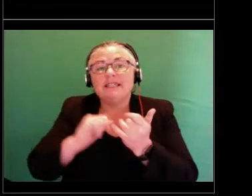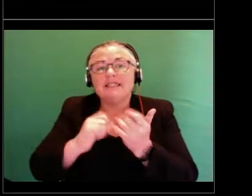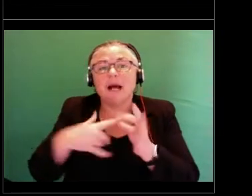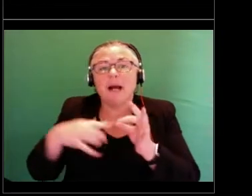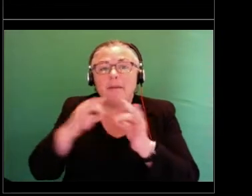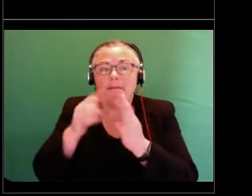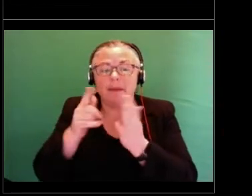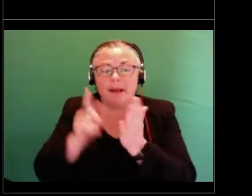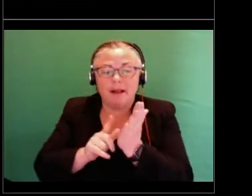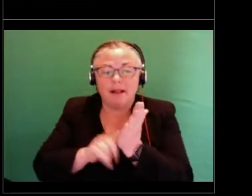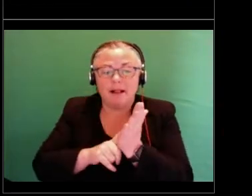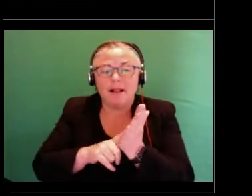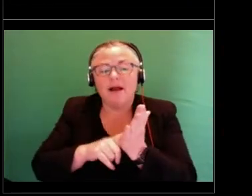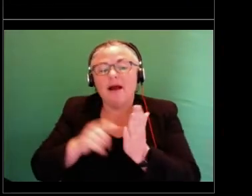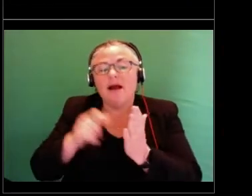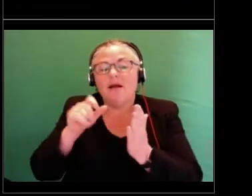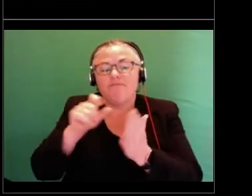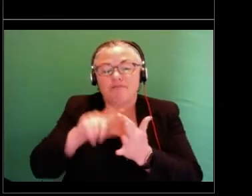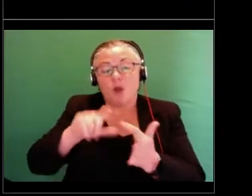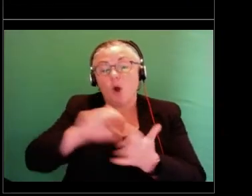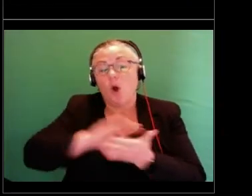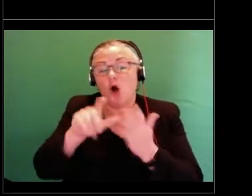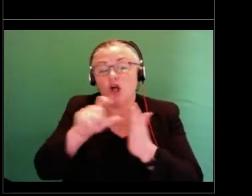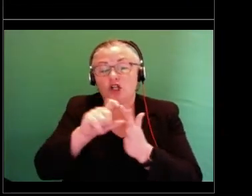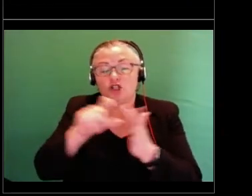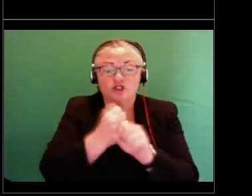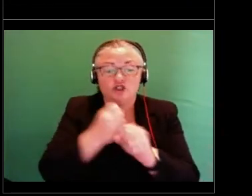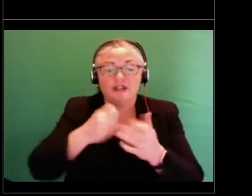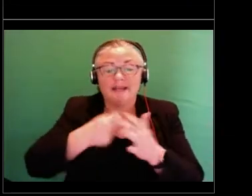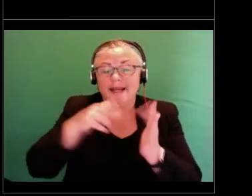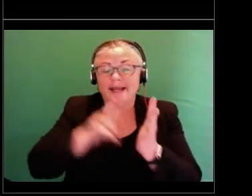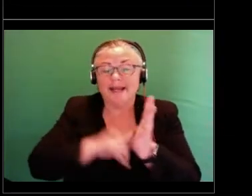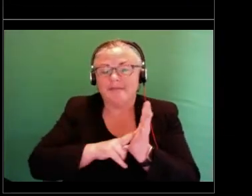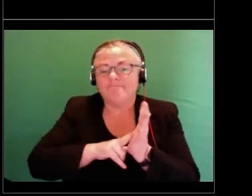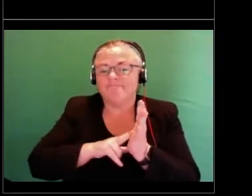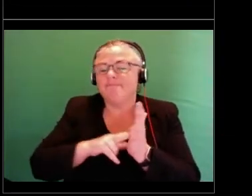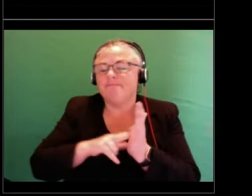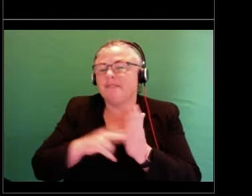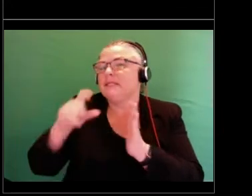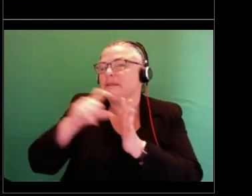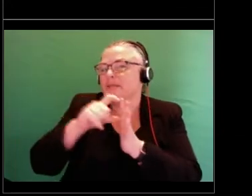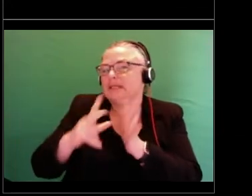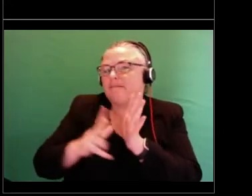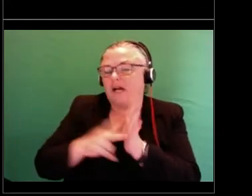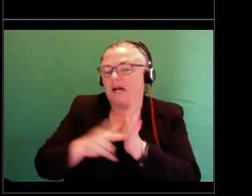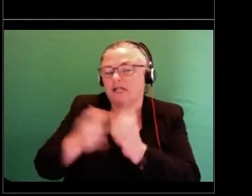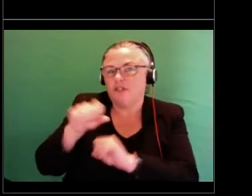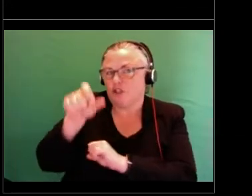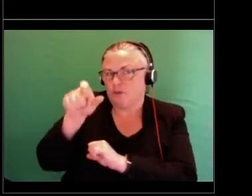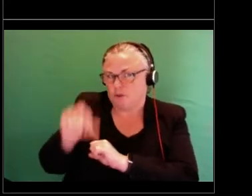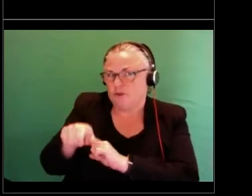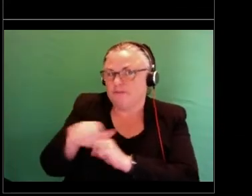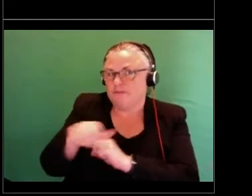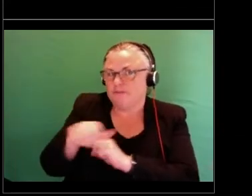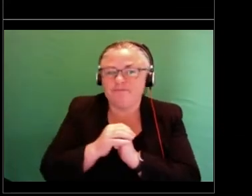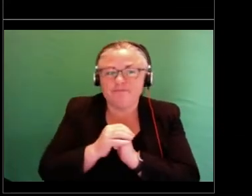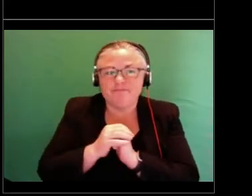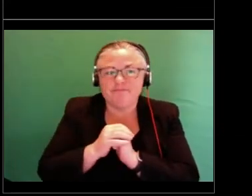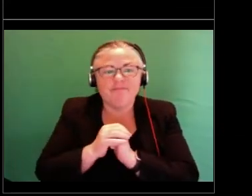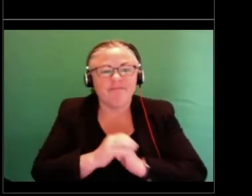I will run through a few housekeeping slides and then pass you over for the presentation.